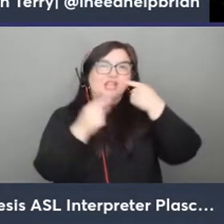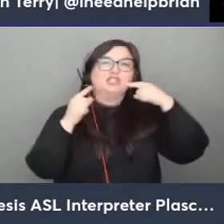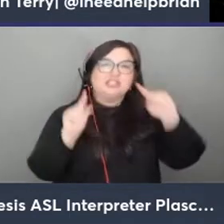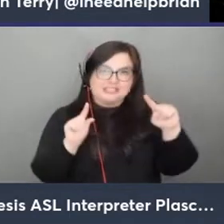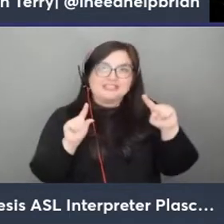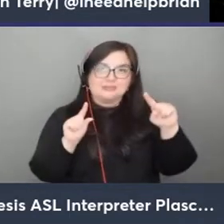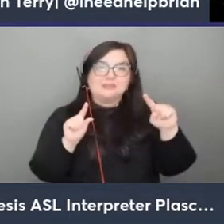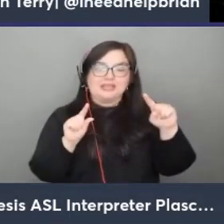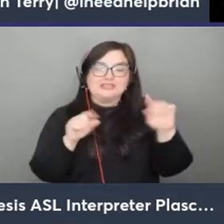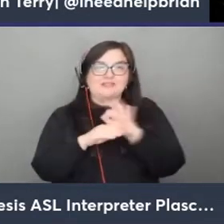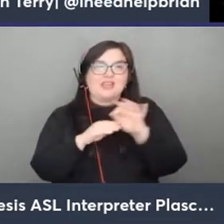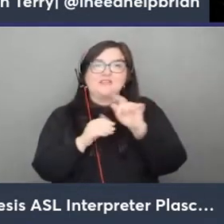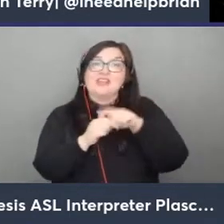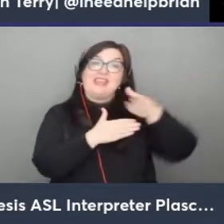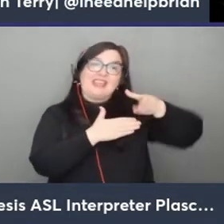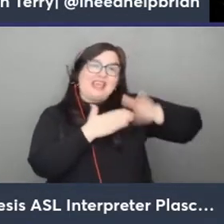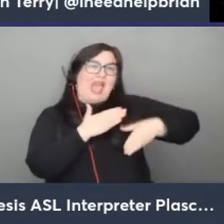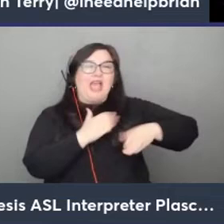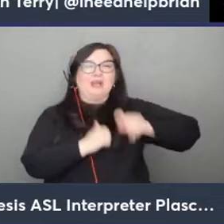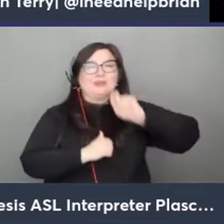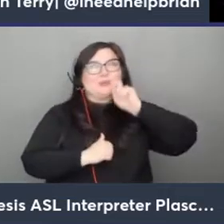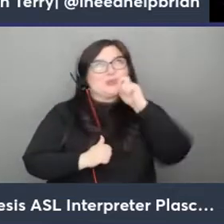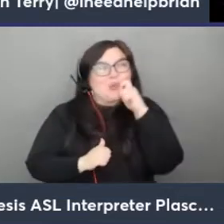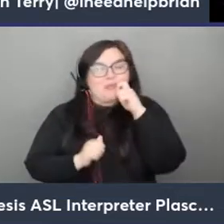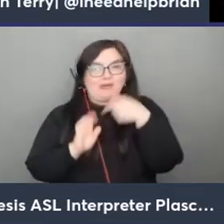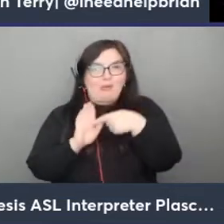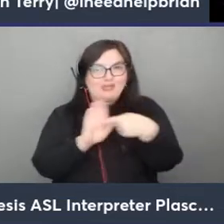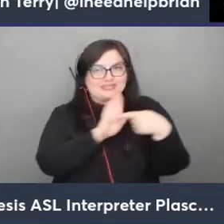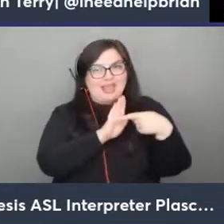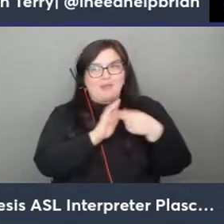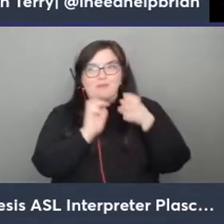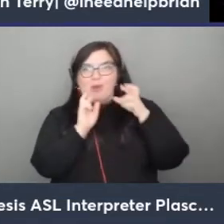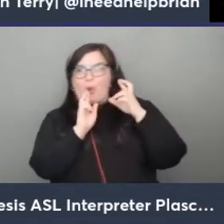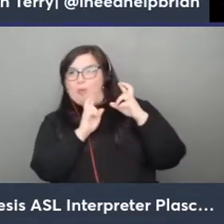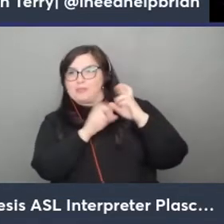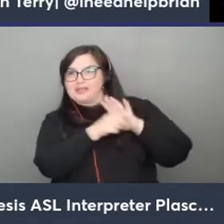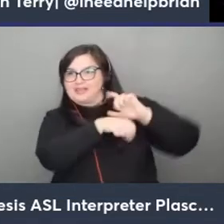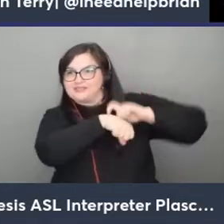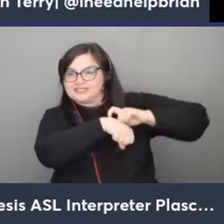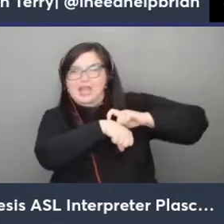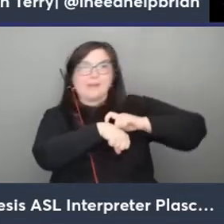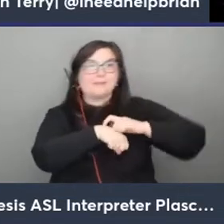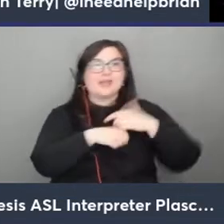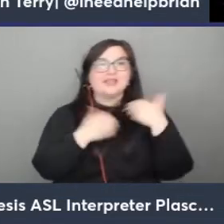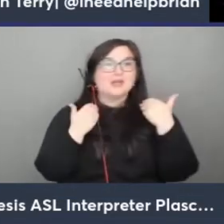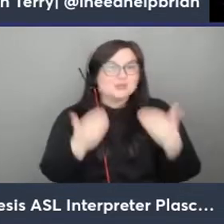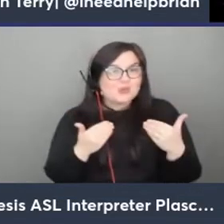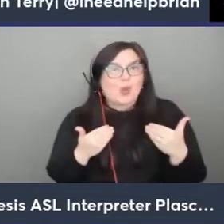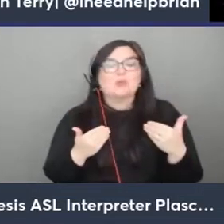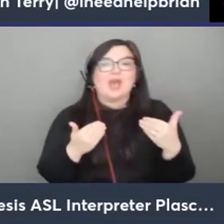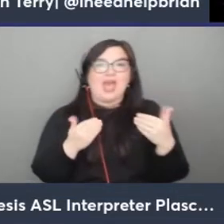and then I have a super cool demo at the end that I'm hoping that we can get through as well. All right, let's go through the achievements thing real quick because I think,